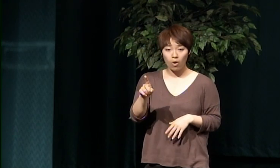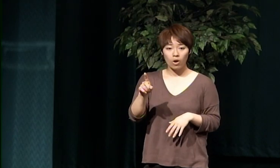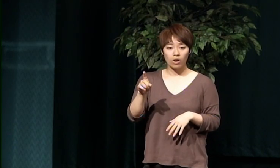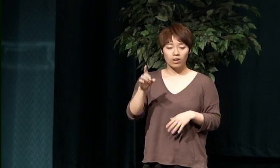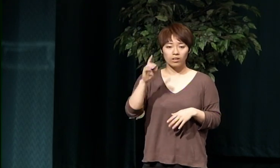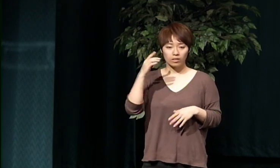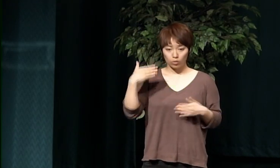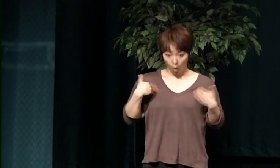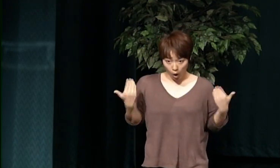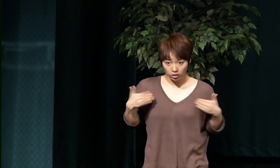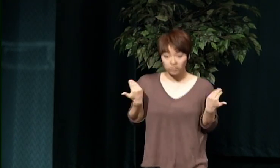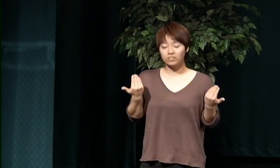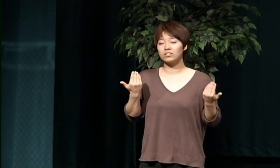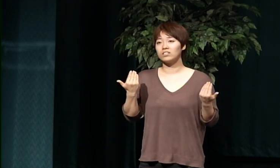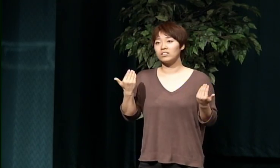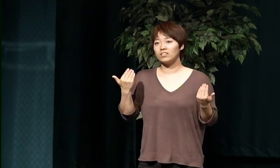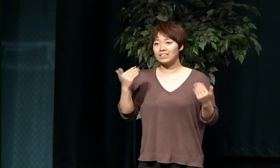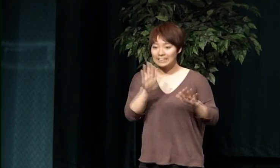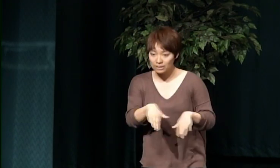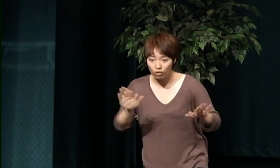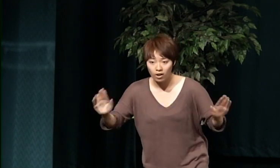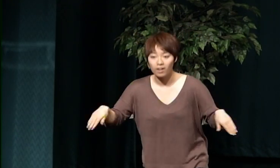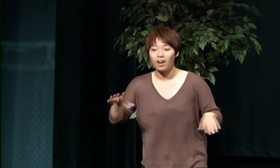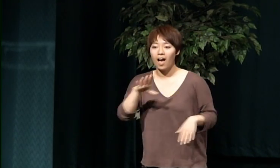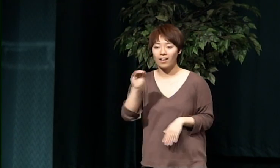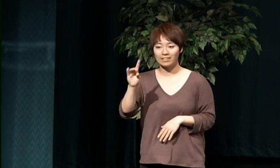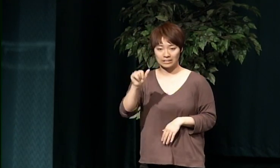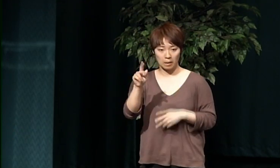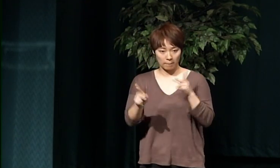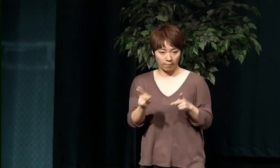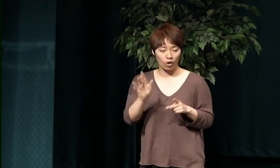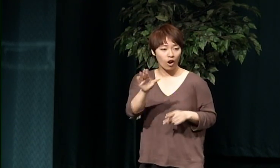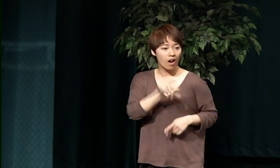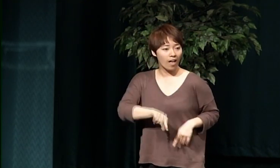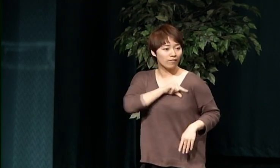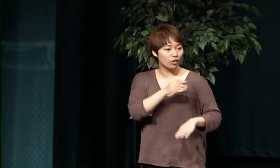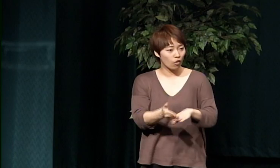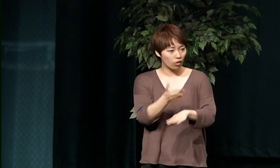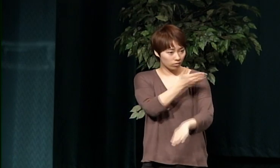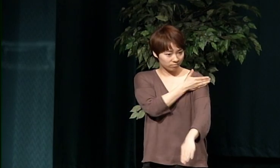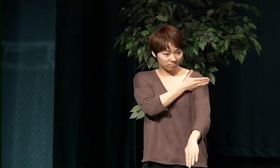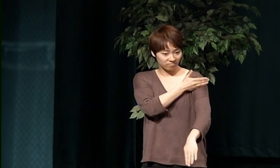for the Committee for Youth, Children and Disabled people